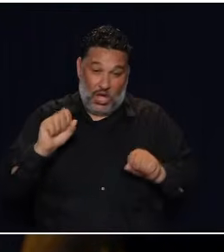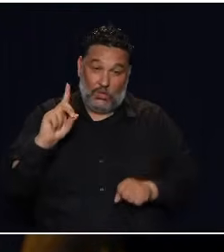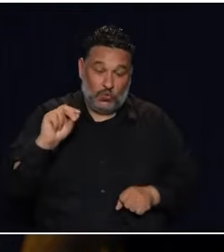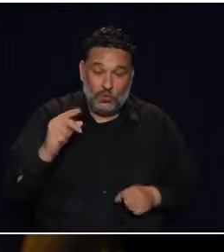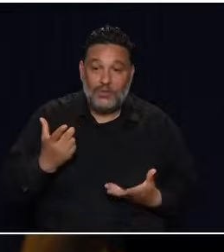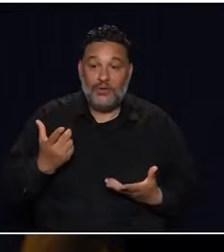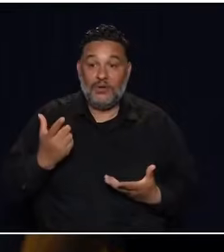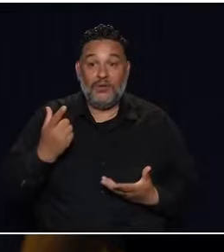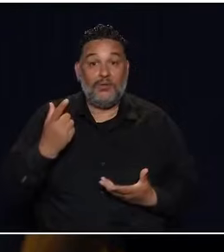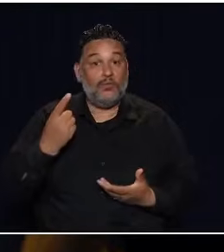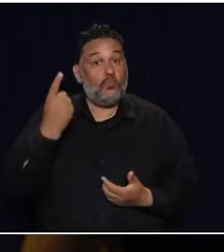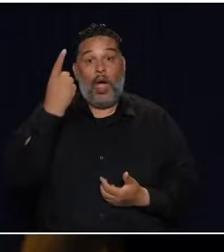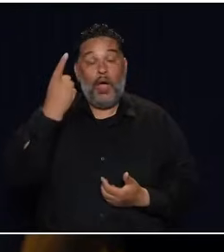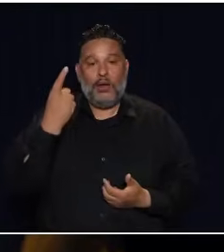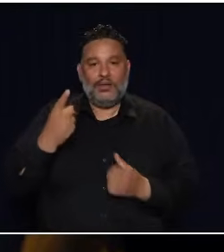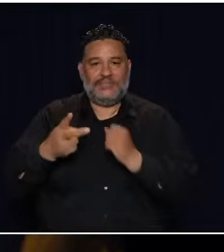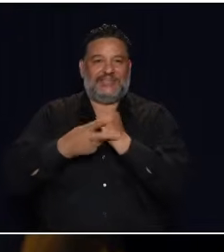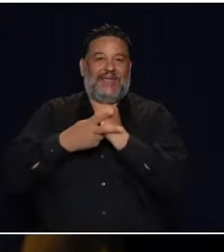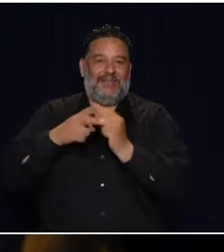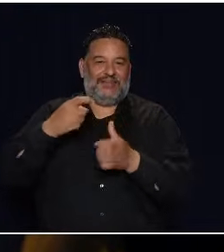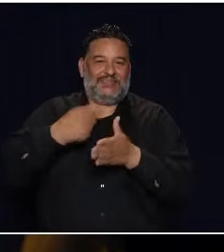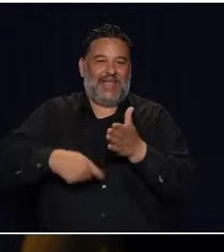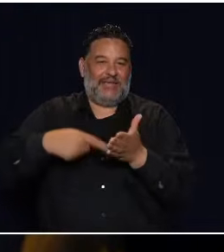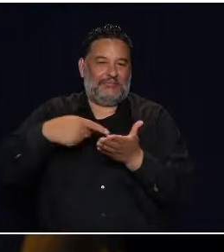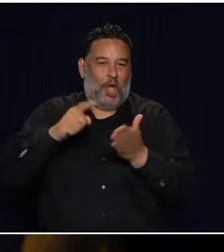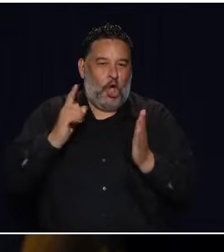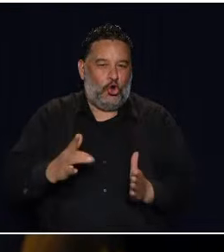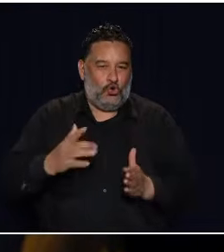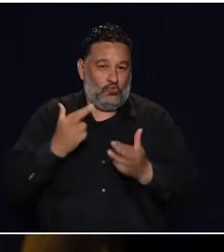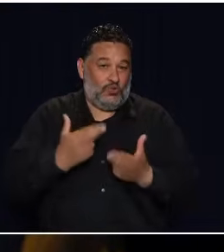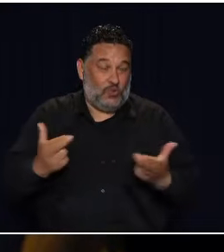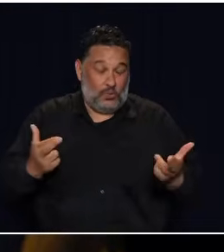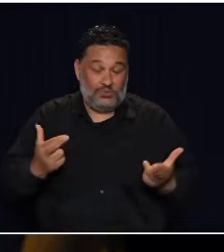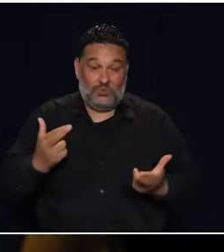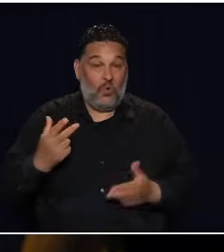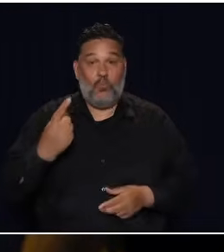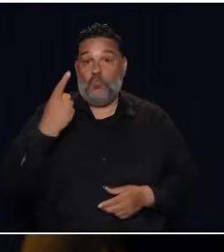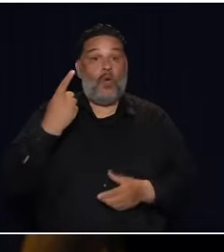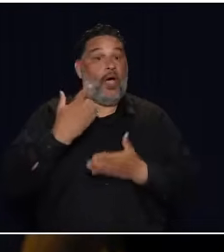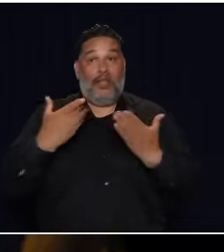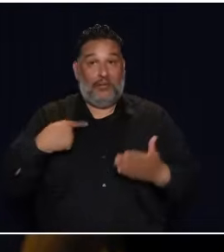MAINLY ADMINISTRATIVELY, THE